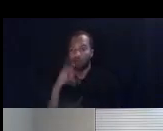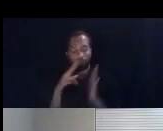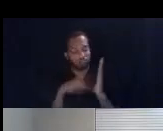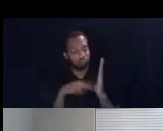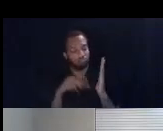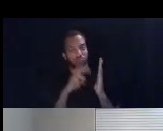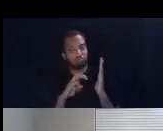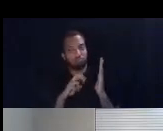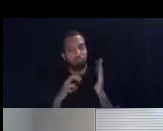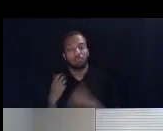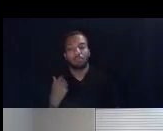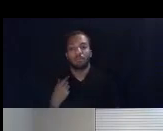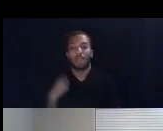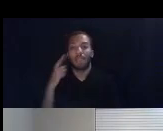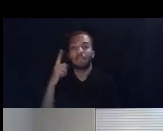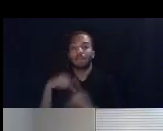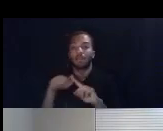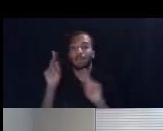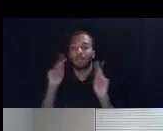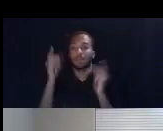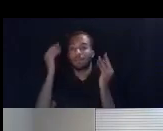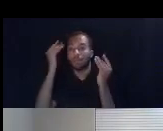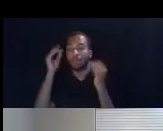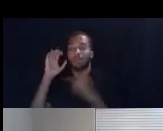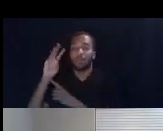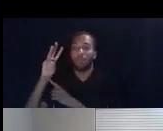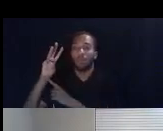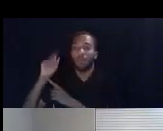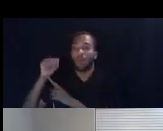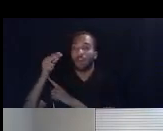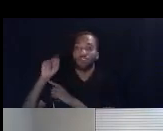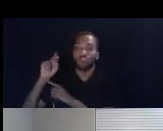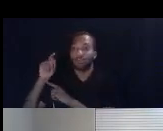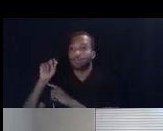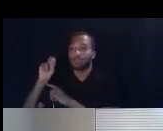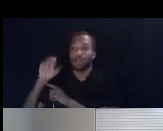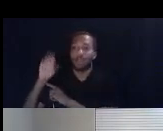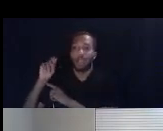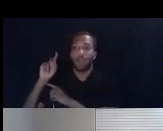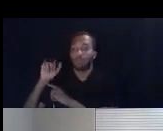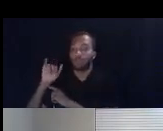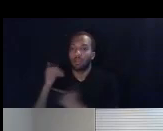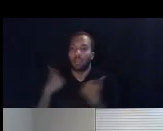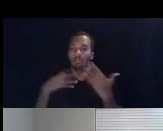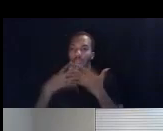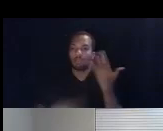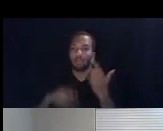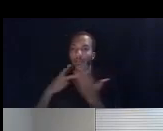like, I think when people think of Washington County, any quick County, there are so many different programs and so many different doors that you can walk through.